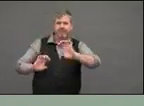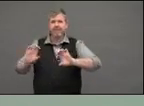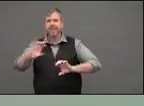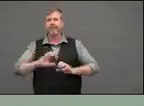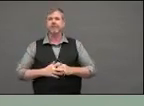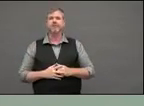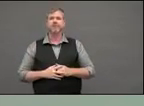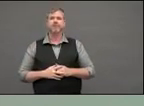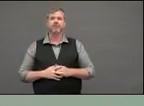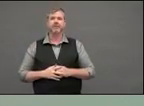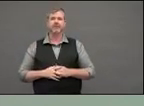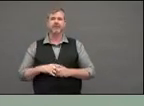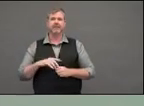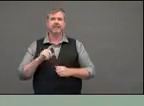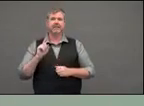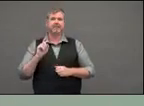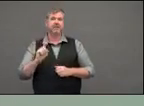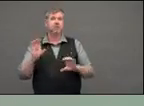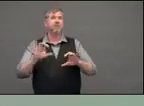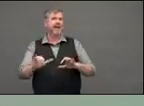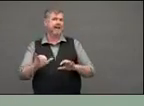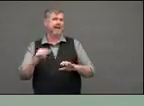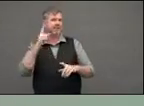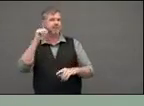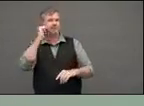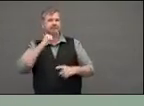for my daily daily um life in school had to be at home